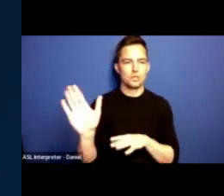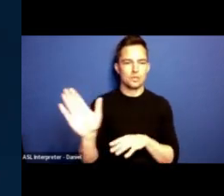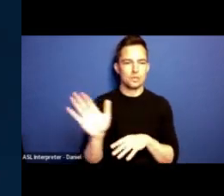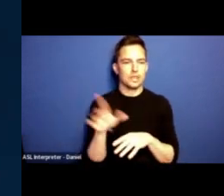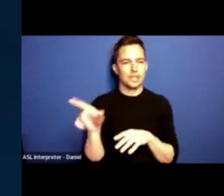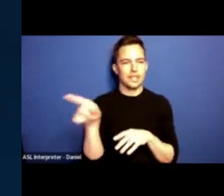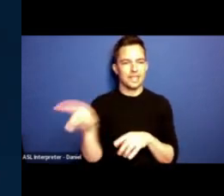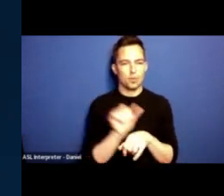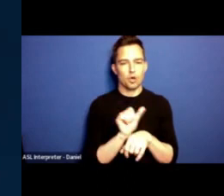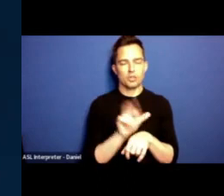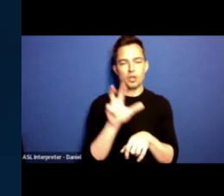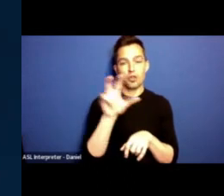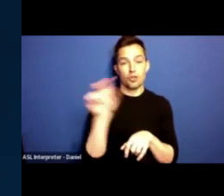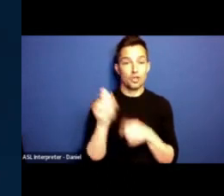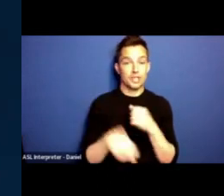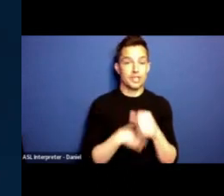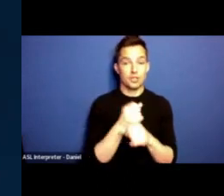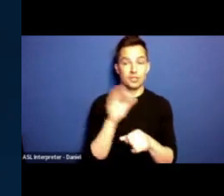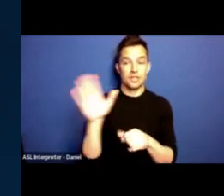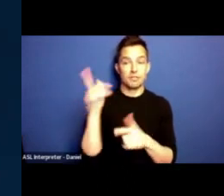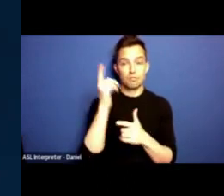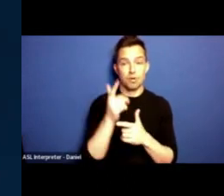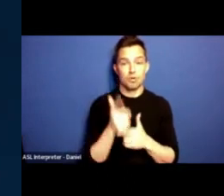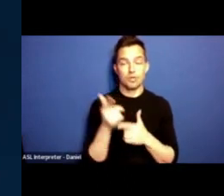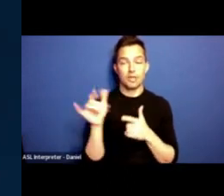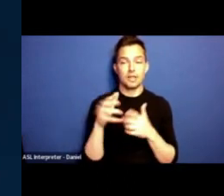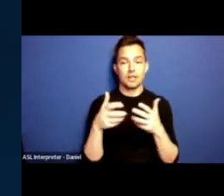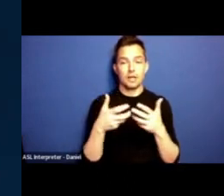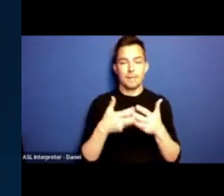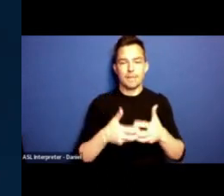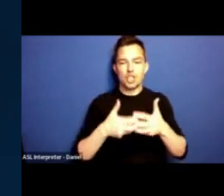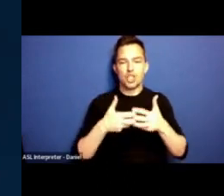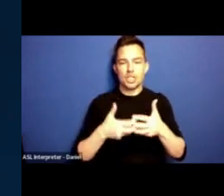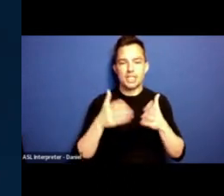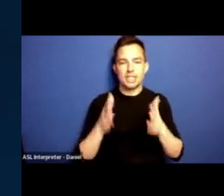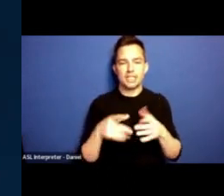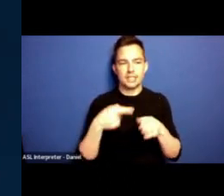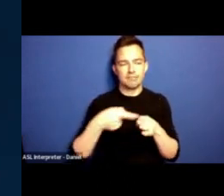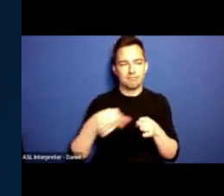point 30 years for his brother as a machinist. And he carried